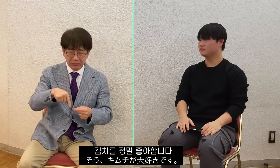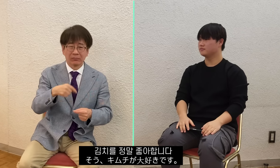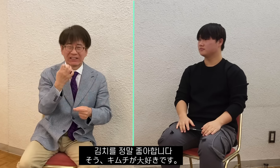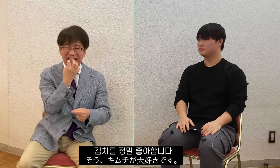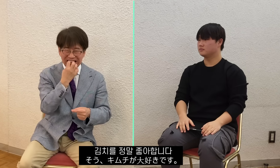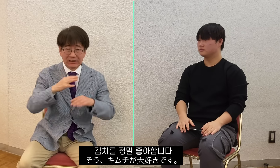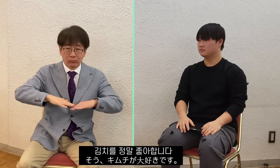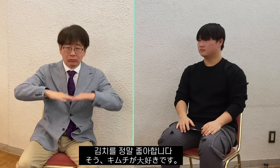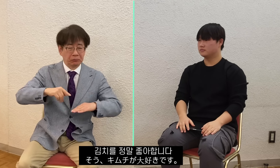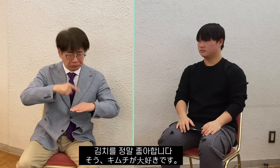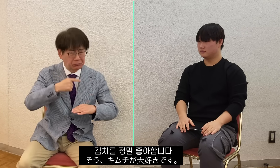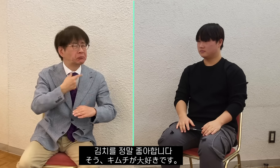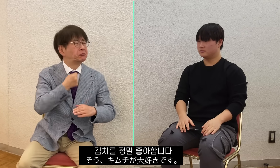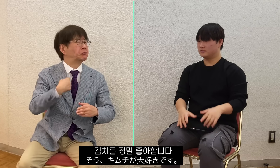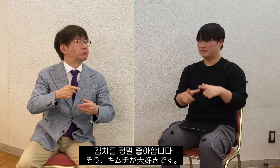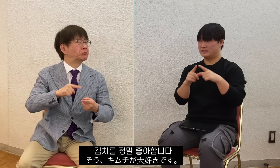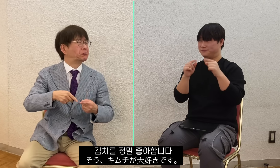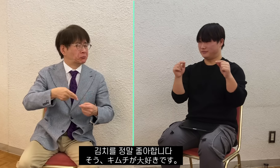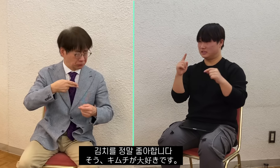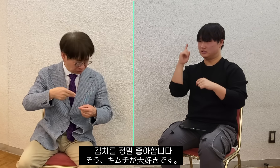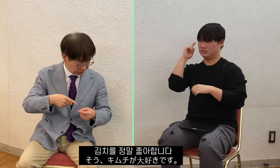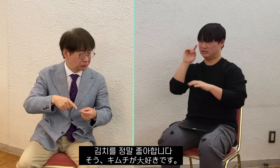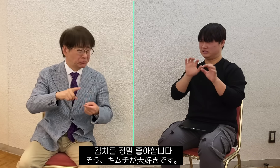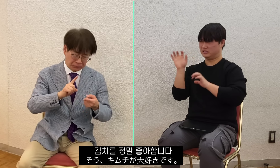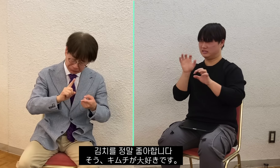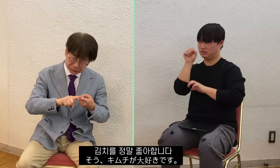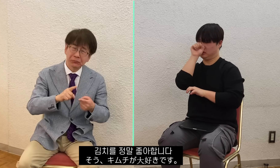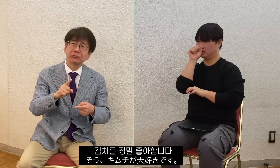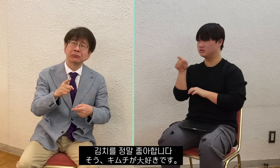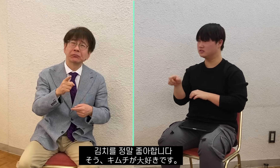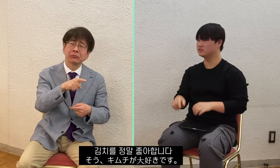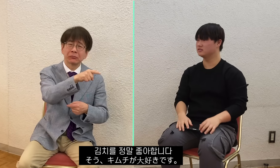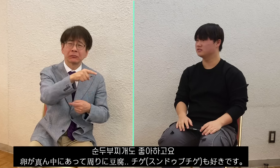I really like kimchi.